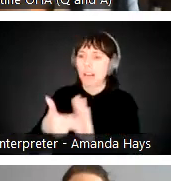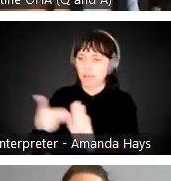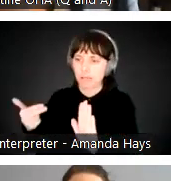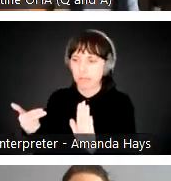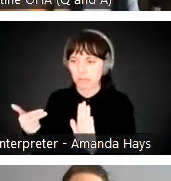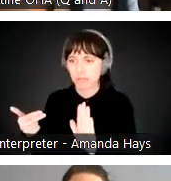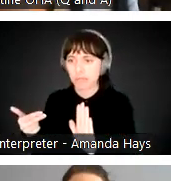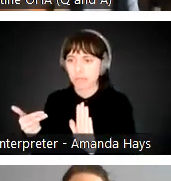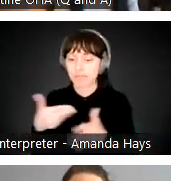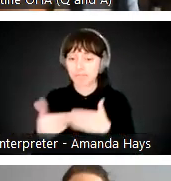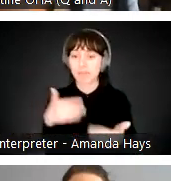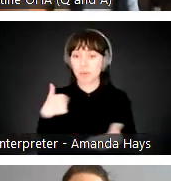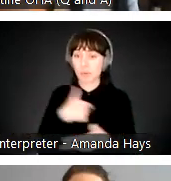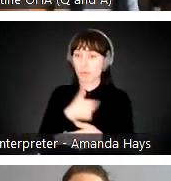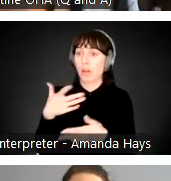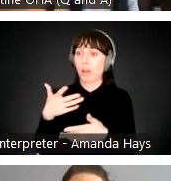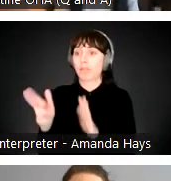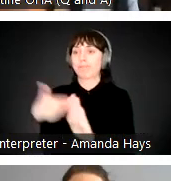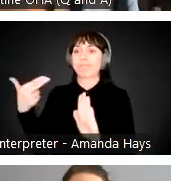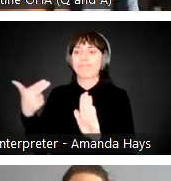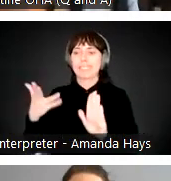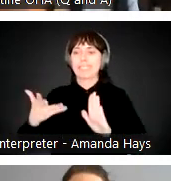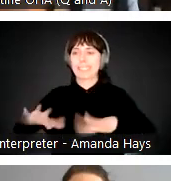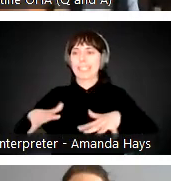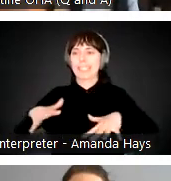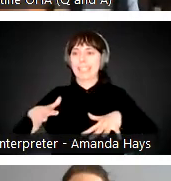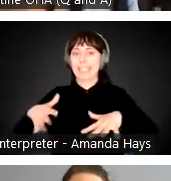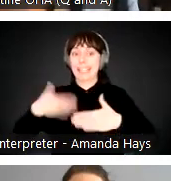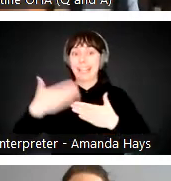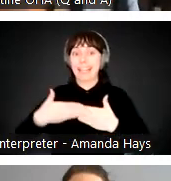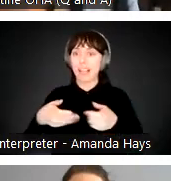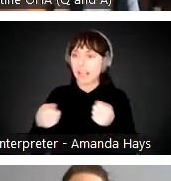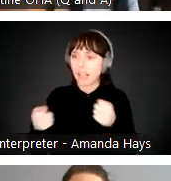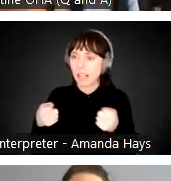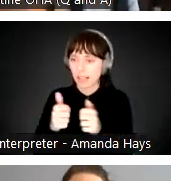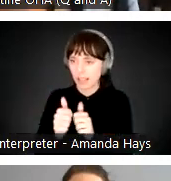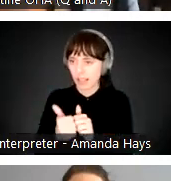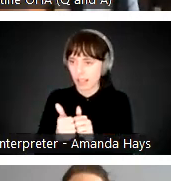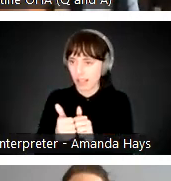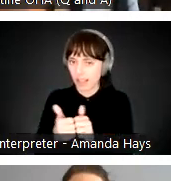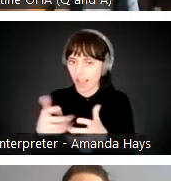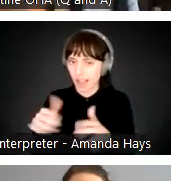call it anxiety, then the question becomes, well, what's the management? Right?